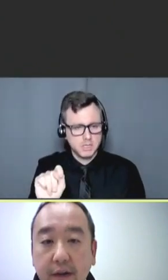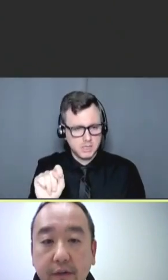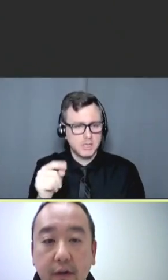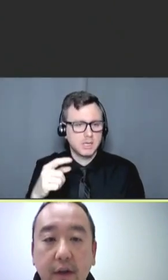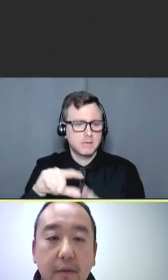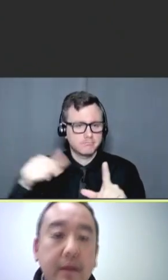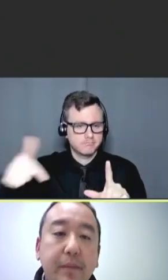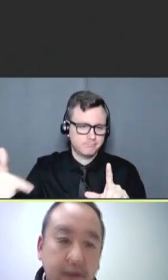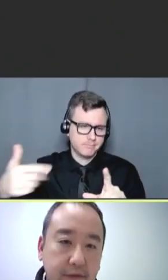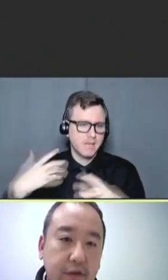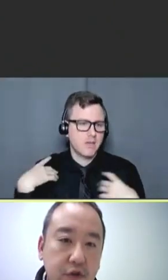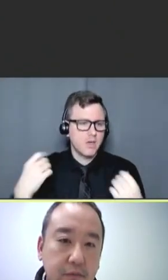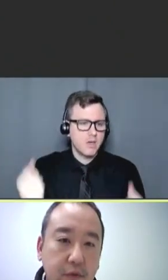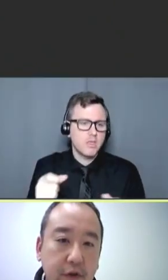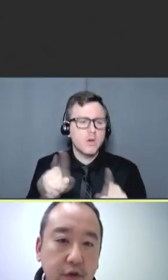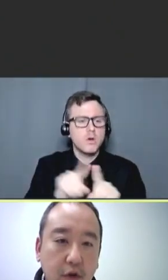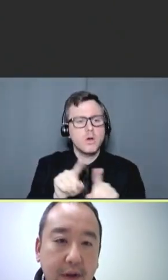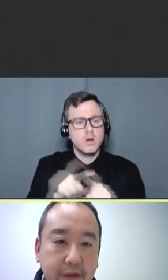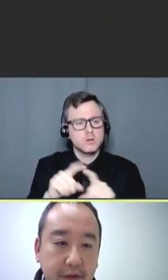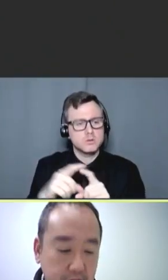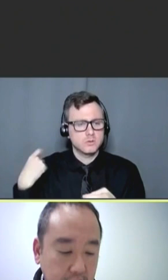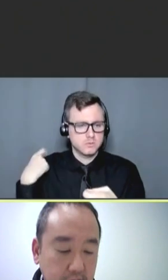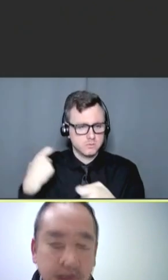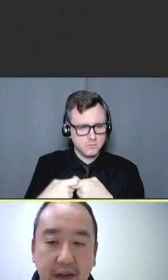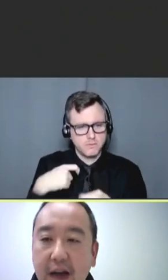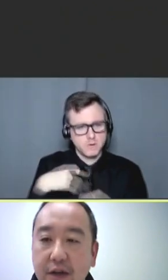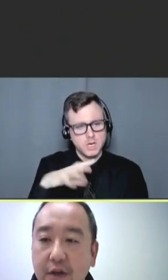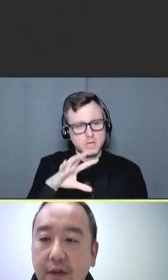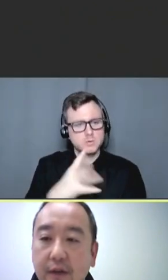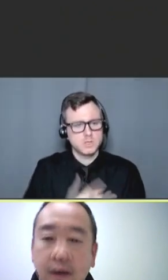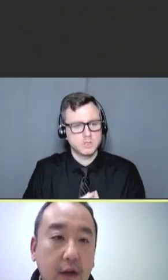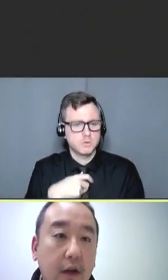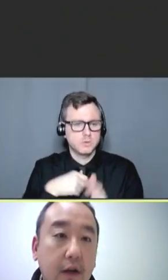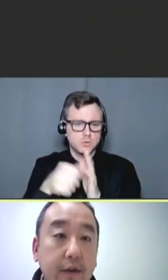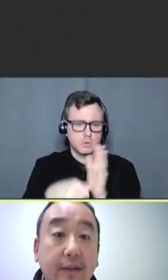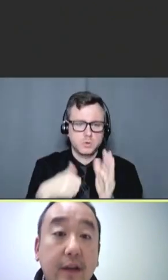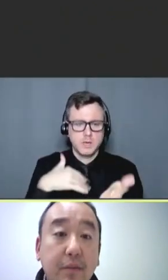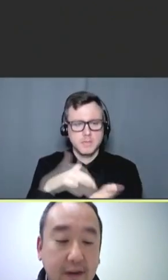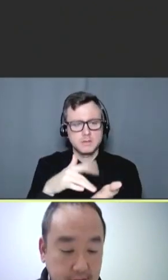trained as a MPH physician both in internal medicine and pediatrics. Next slide, please.